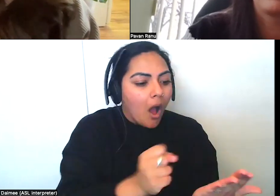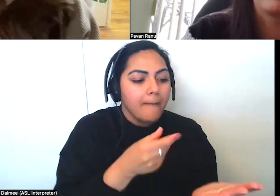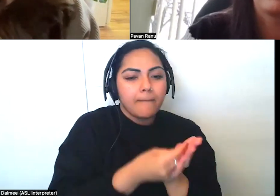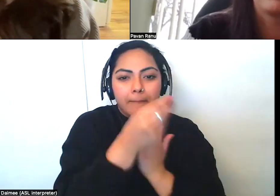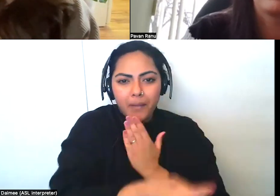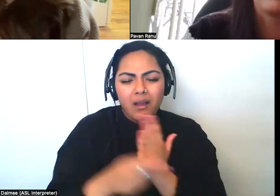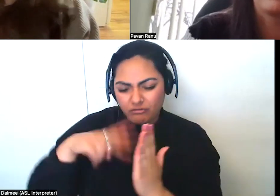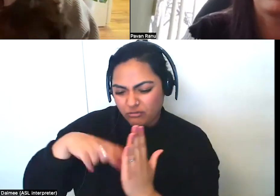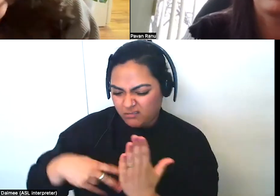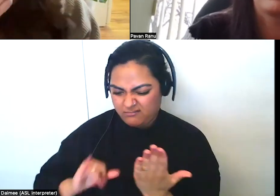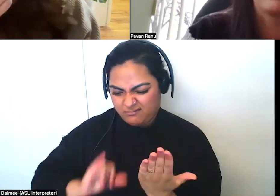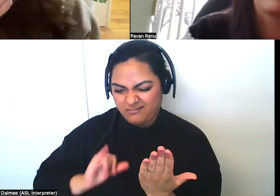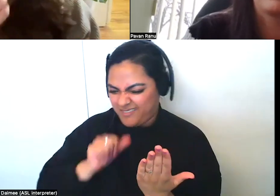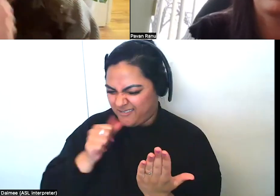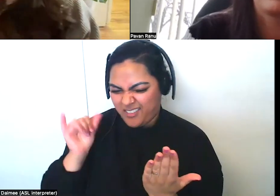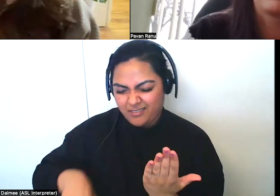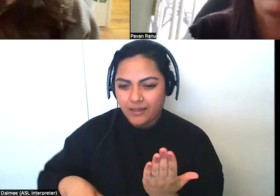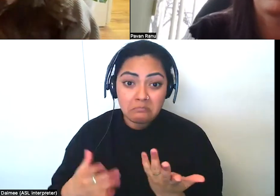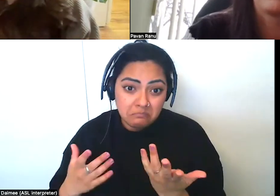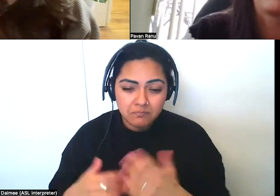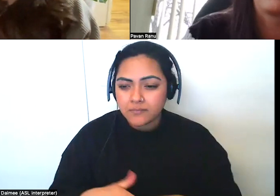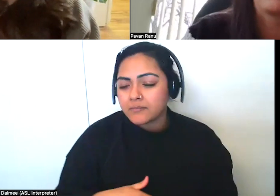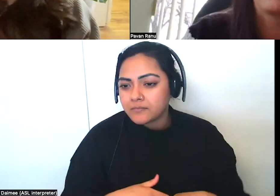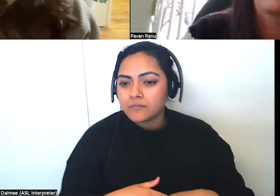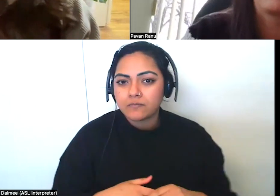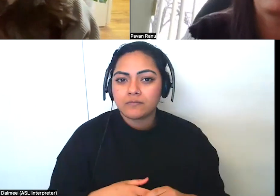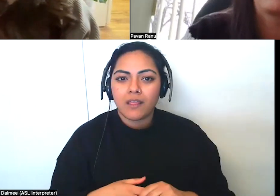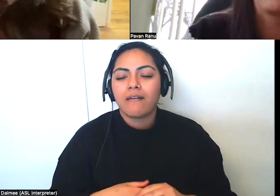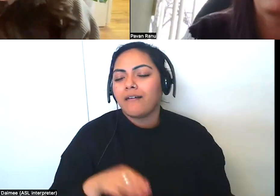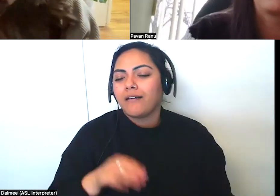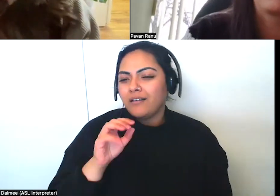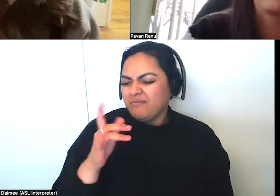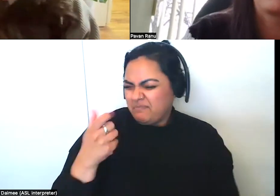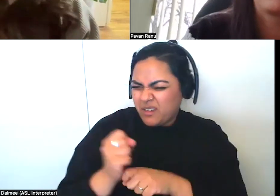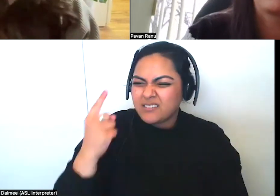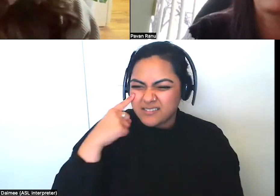I think your hint too about the Taylor Swift "Folklore" album aesthetic